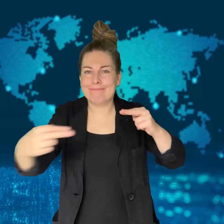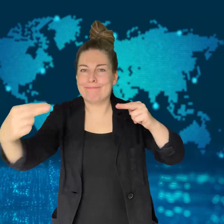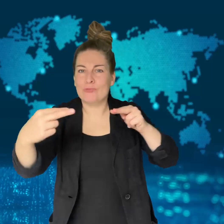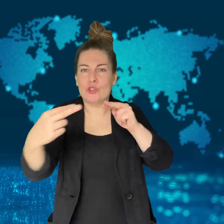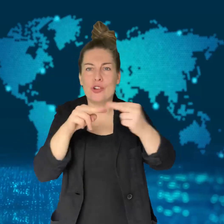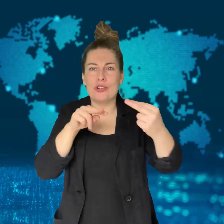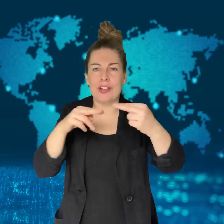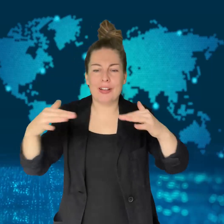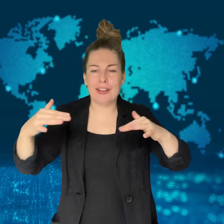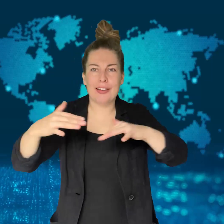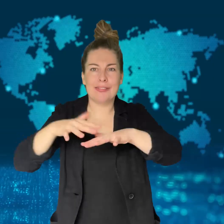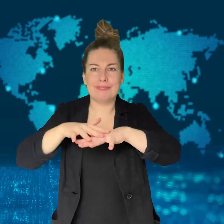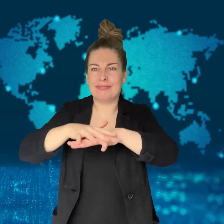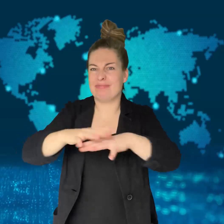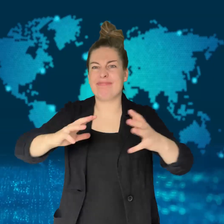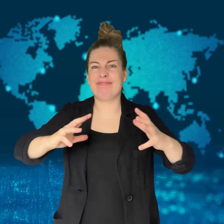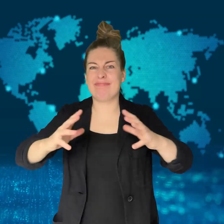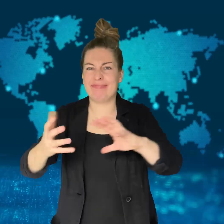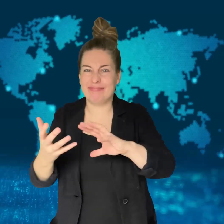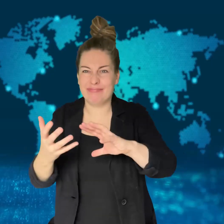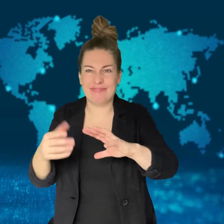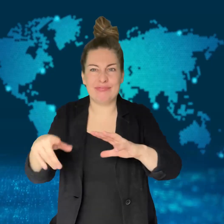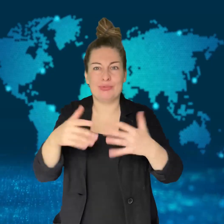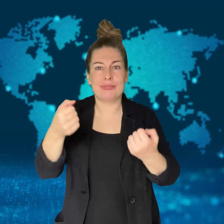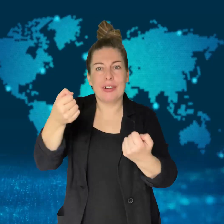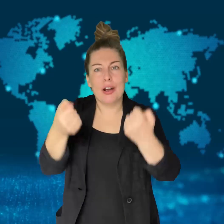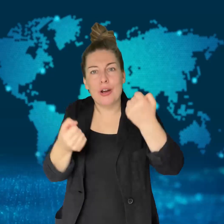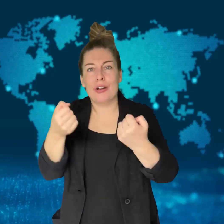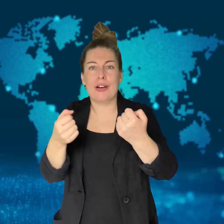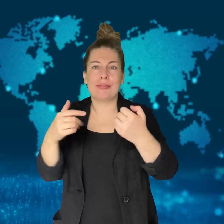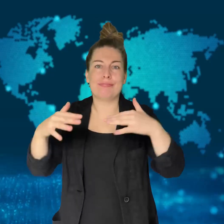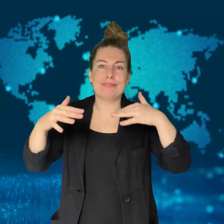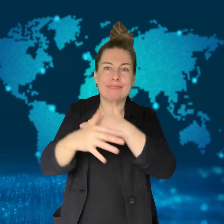Rail lines and highways were impacted,